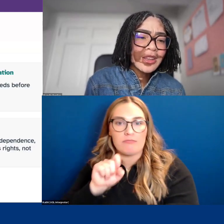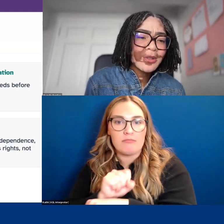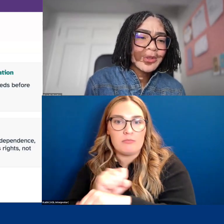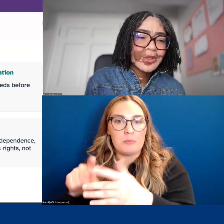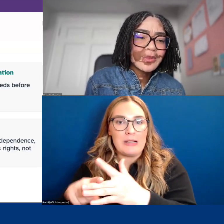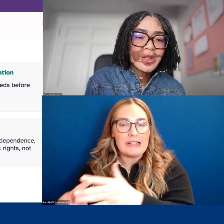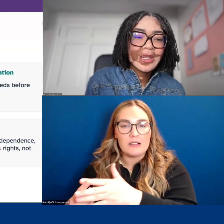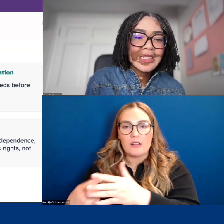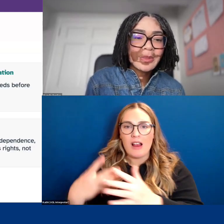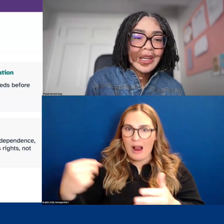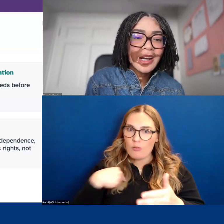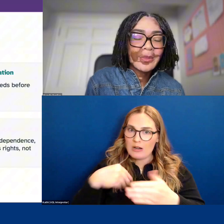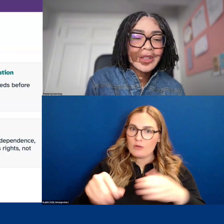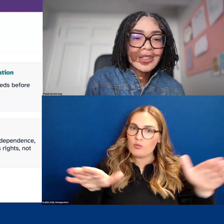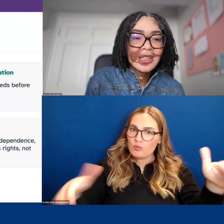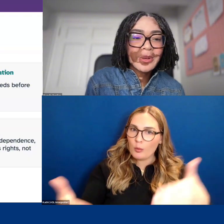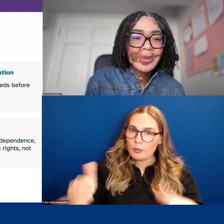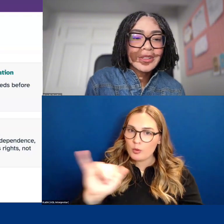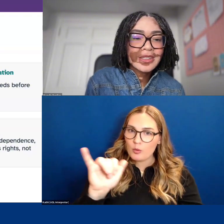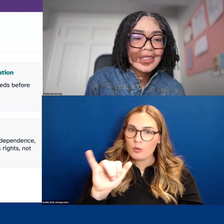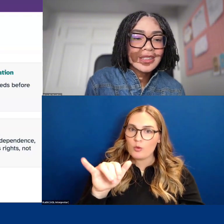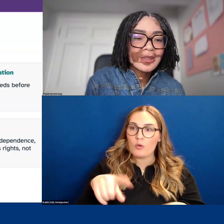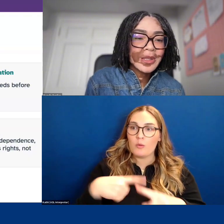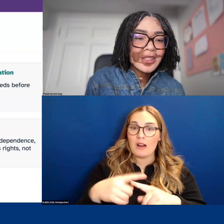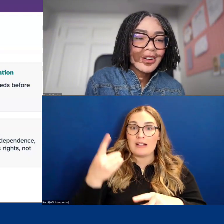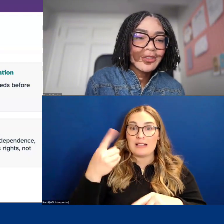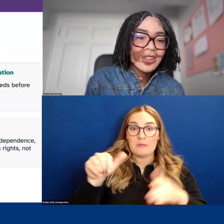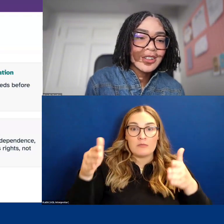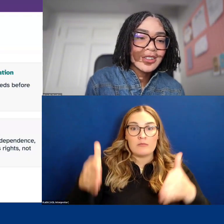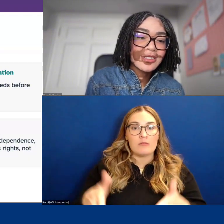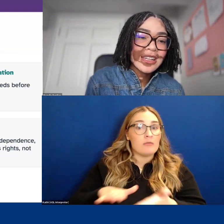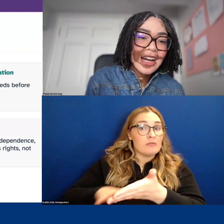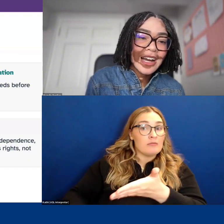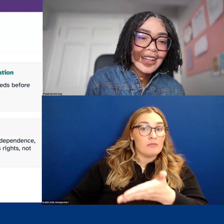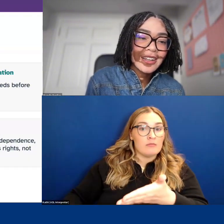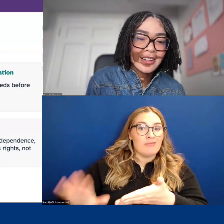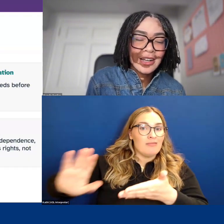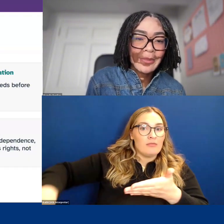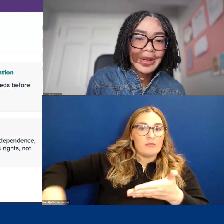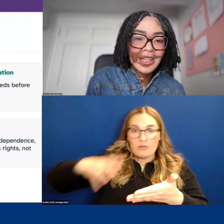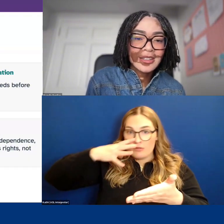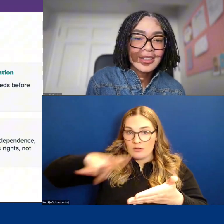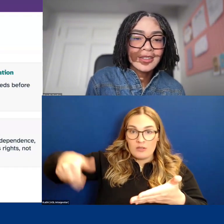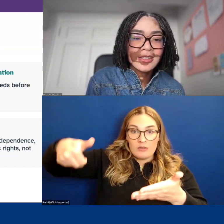in the room so we can speak up when a disabled person is dismissed, overlooked, or denied accommodations.